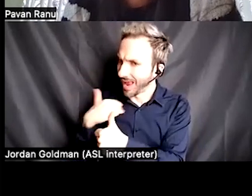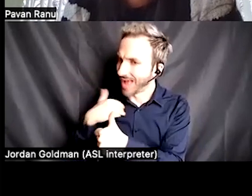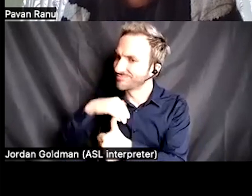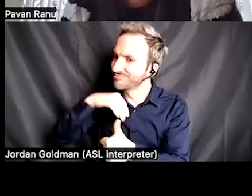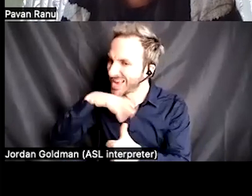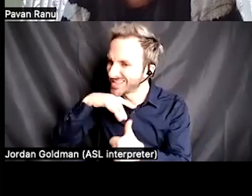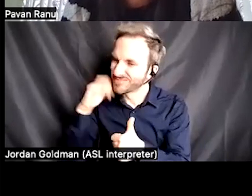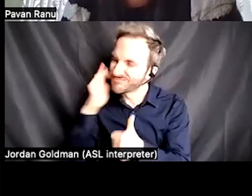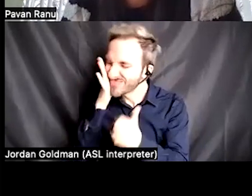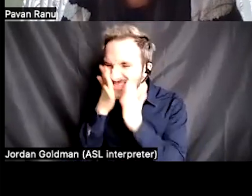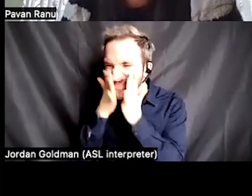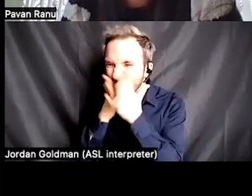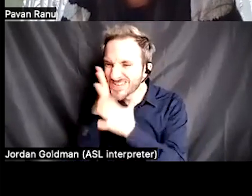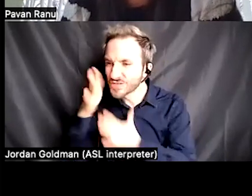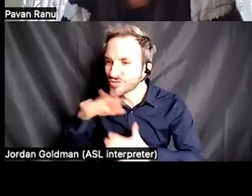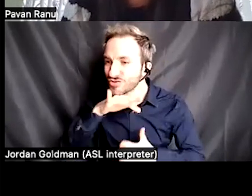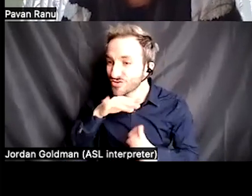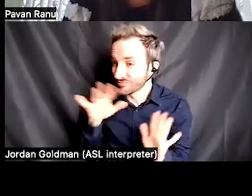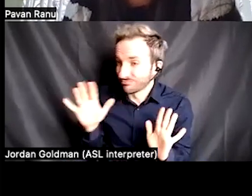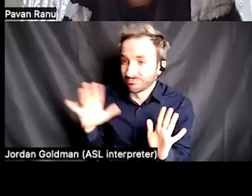Pavan: They definitely all tie in. That is true.